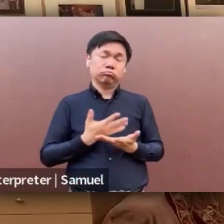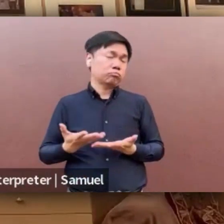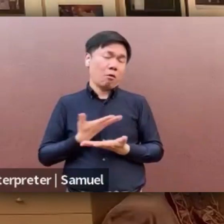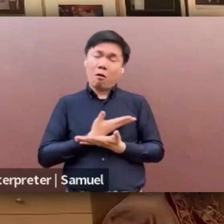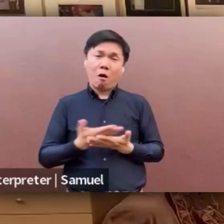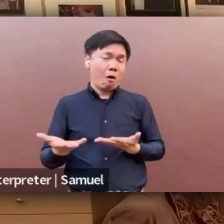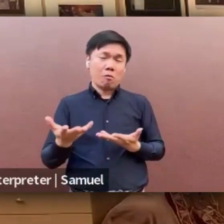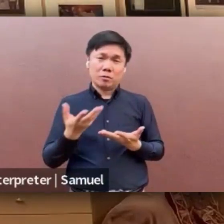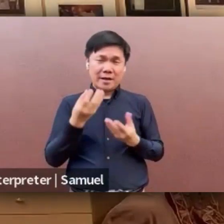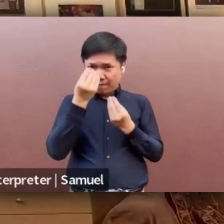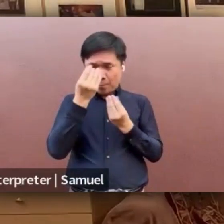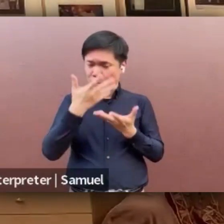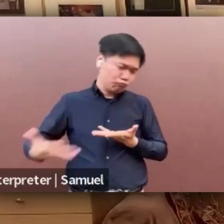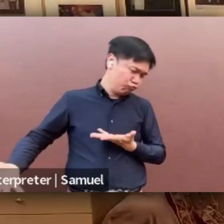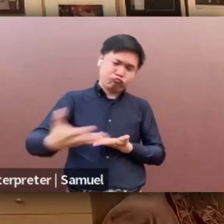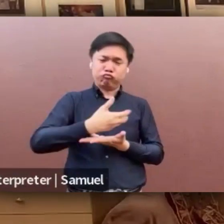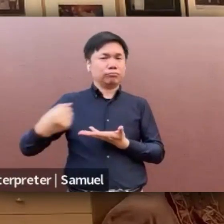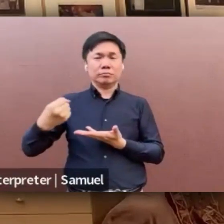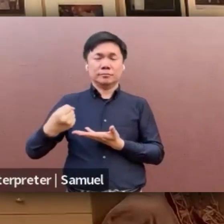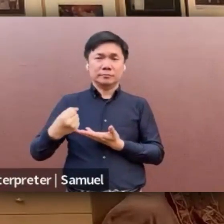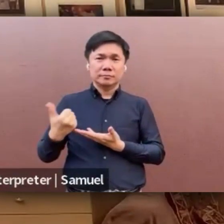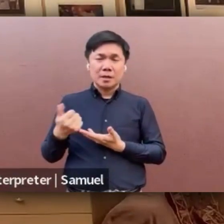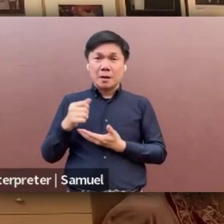They do not learn from the exchanges that they have.